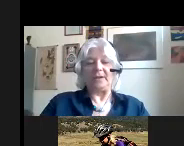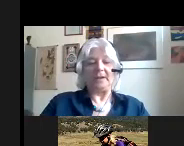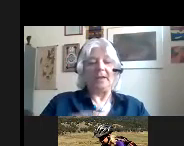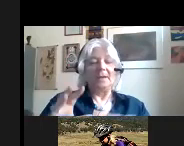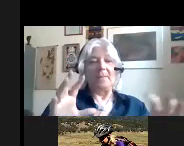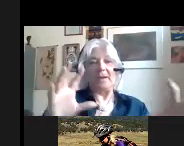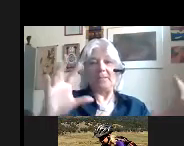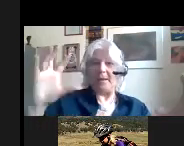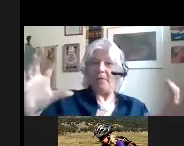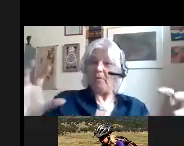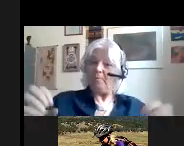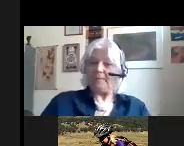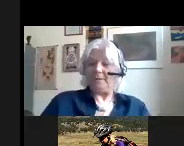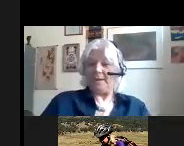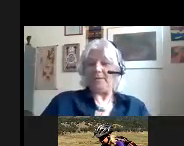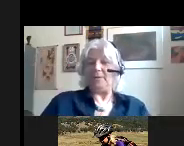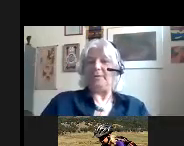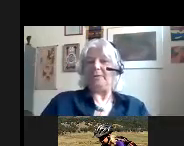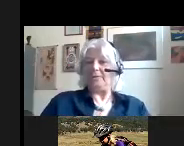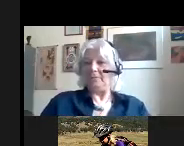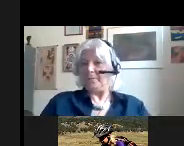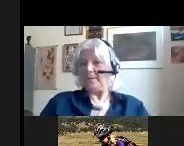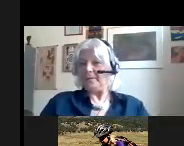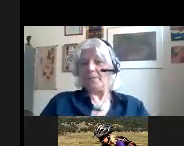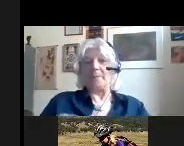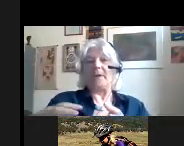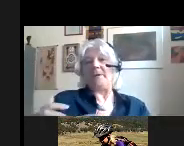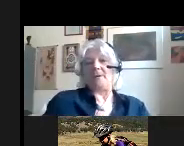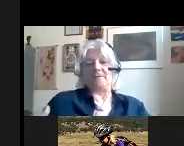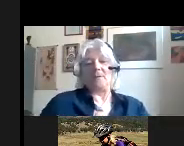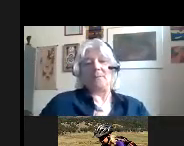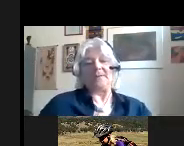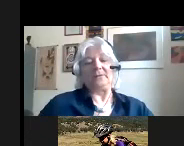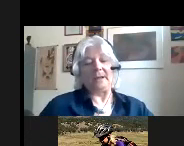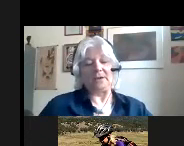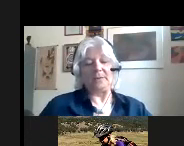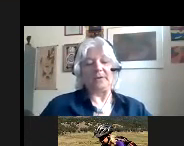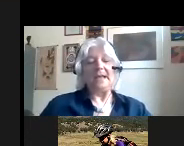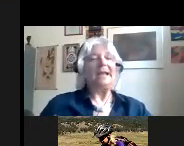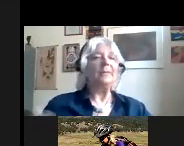helpful based on how the community is responding or it might be hurtful based on how the community...